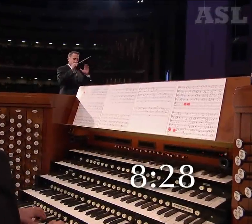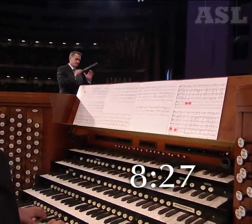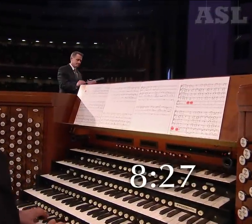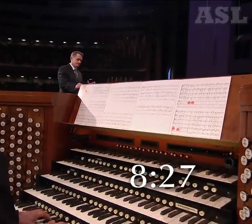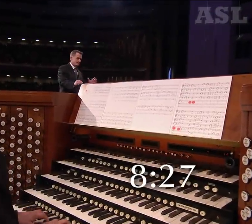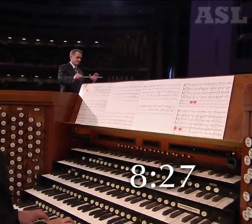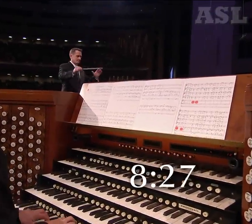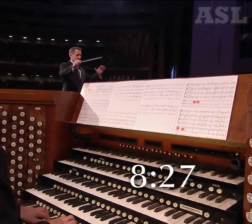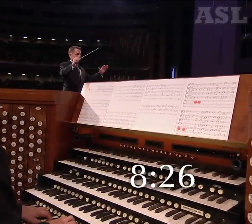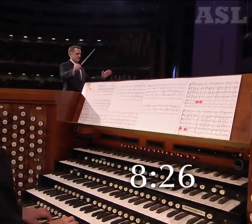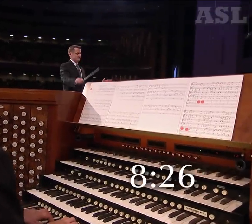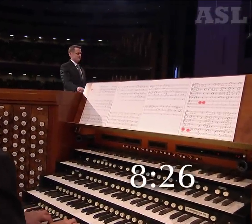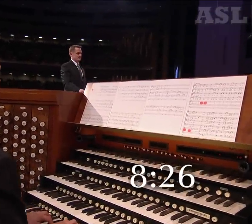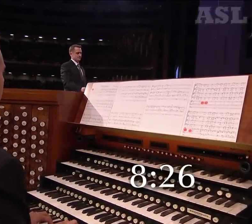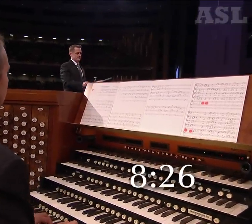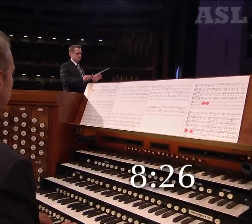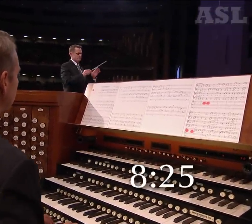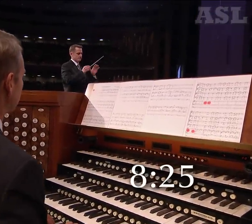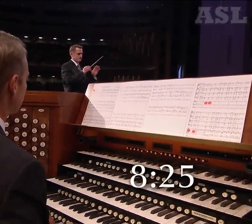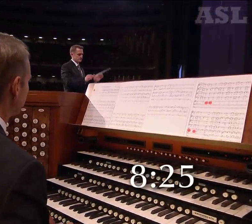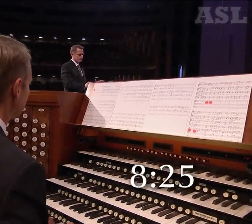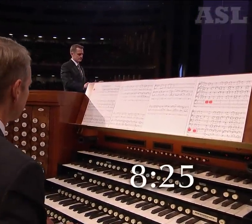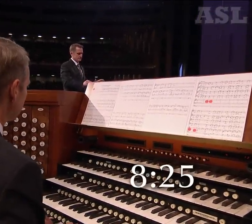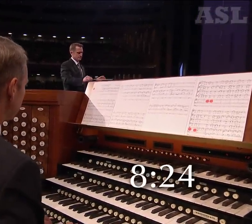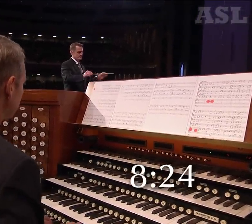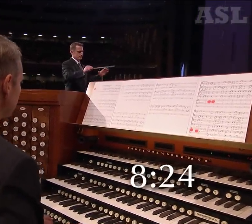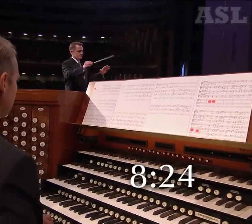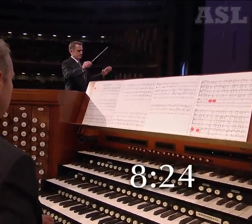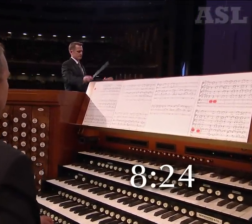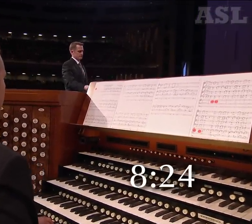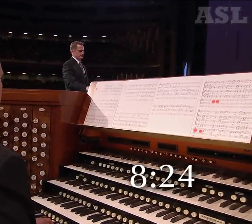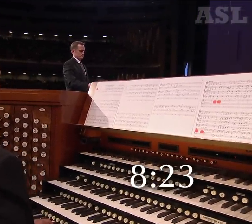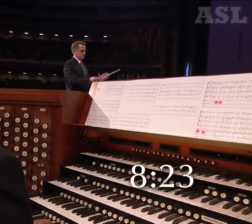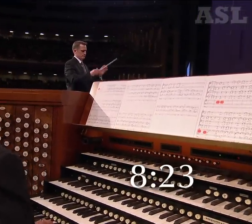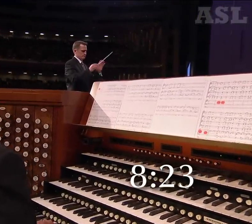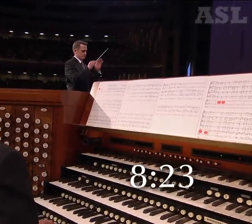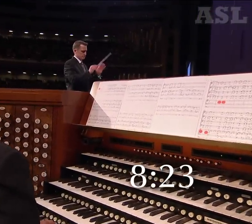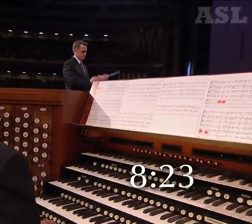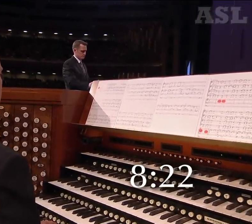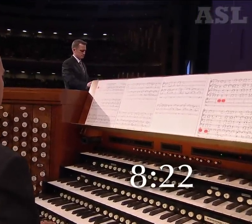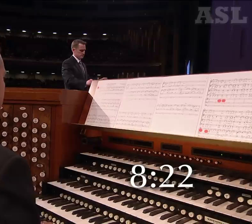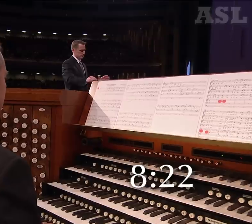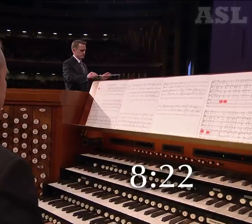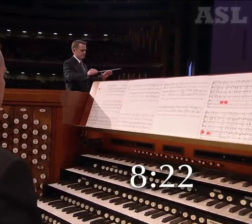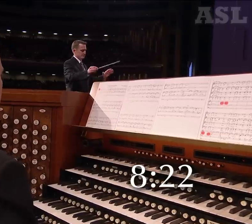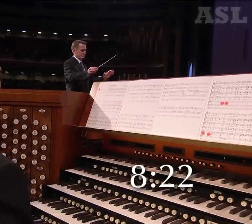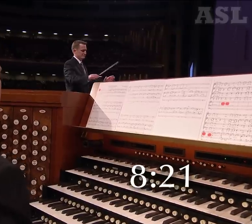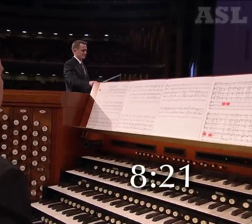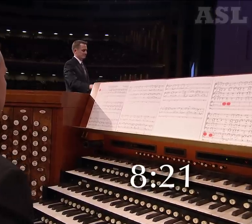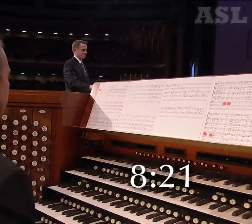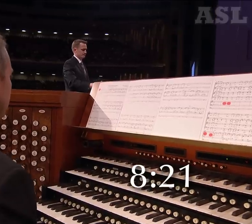THIS IS THE ENGLISH CLOSED CAPTION CHANNEL OF THE CHURCH OF JESUS CHRIST OF LATTER-DAY SAINTS.